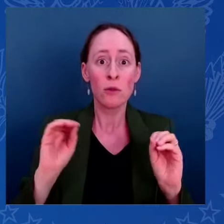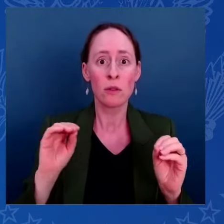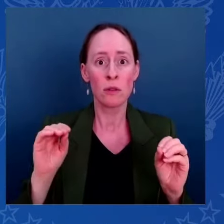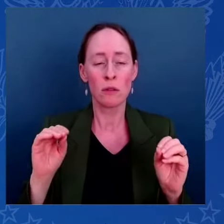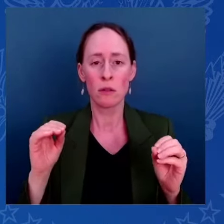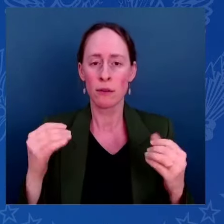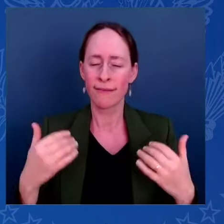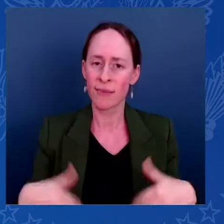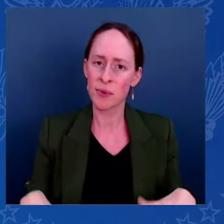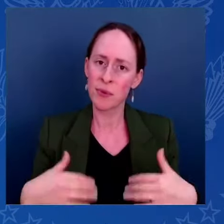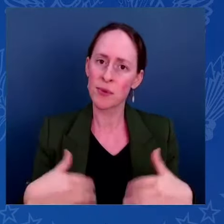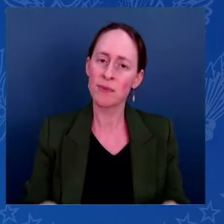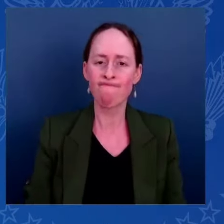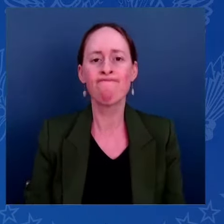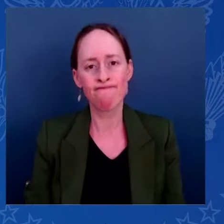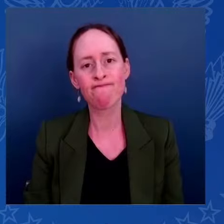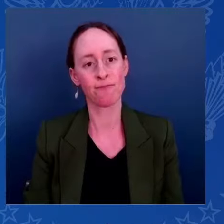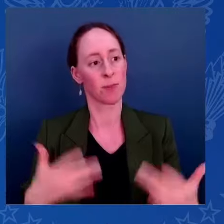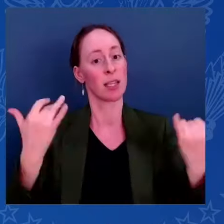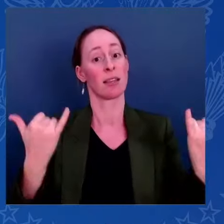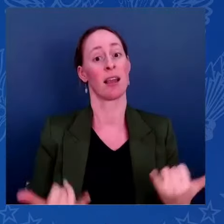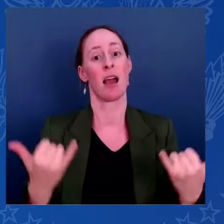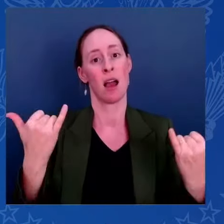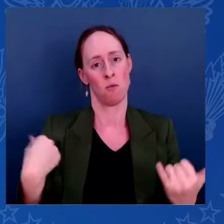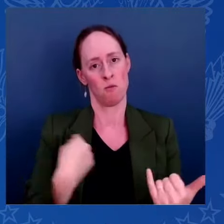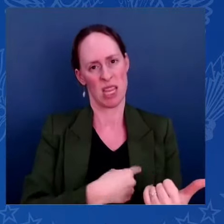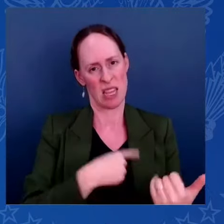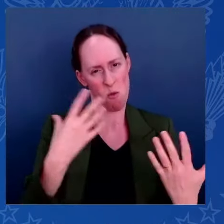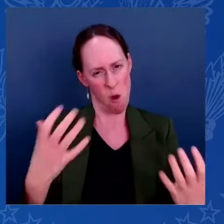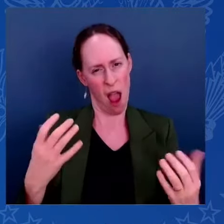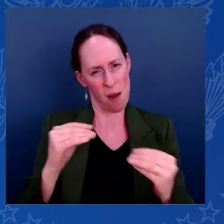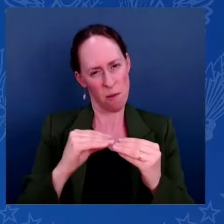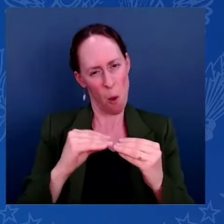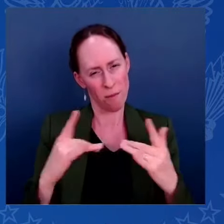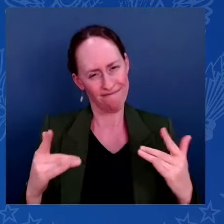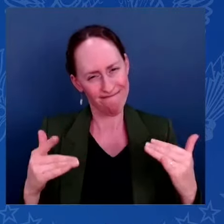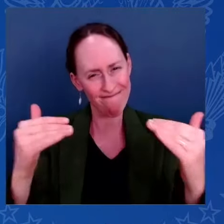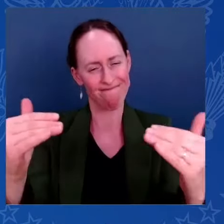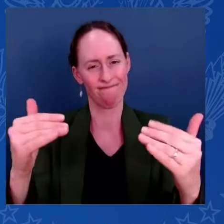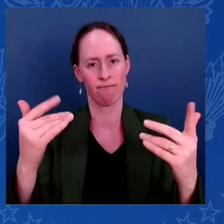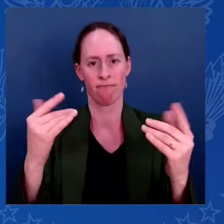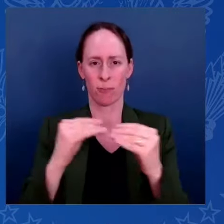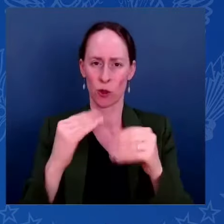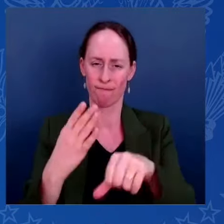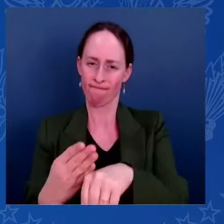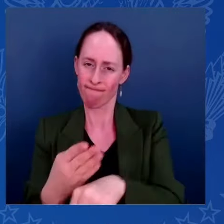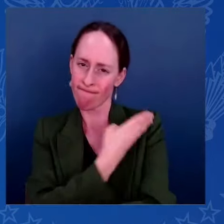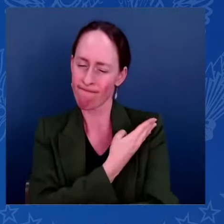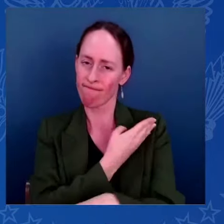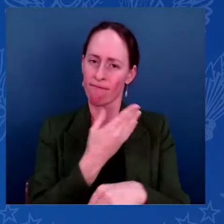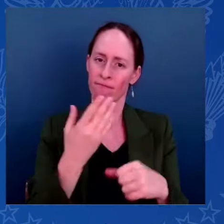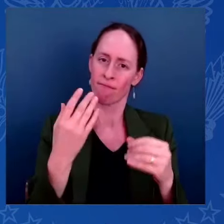that burden on patients and families. Today, we're announcing $150 million ARPA-H funding